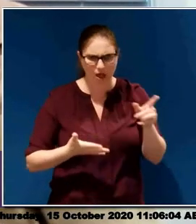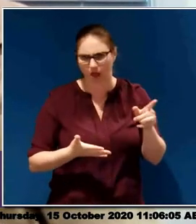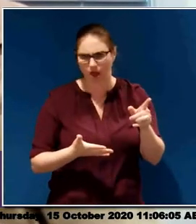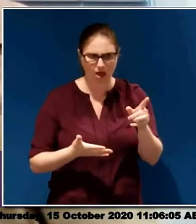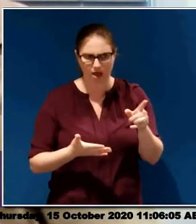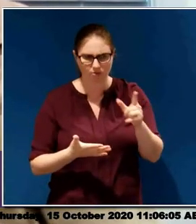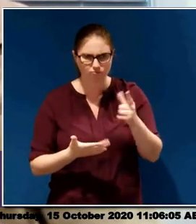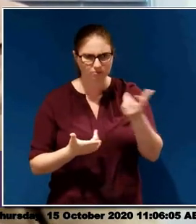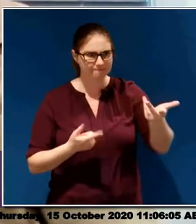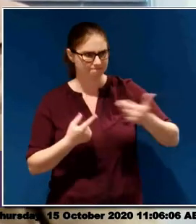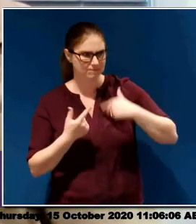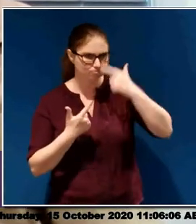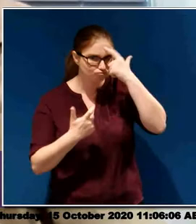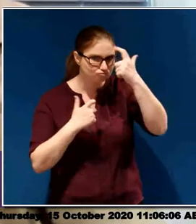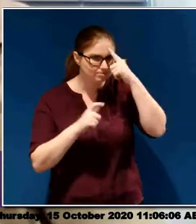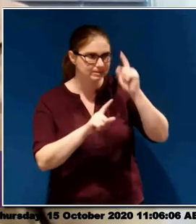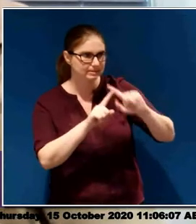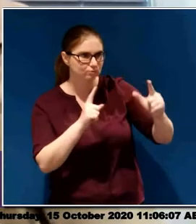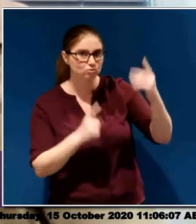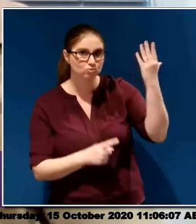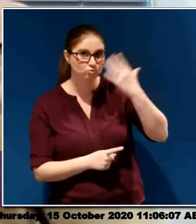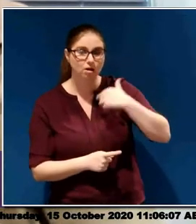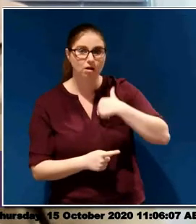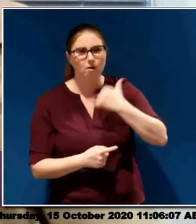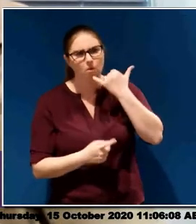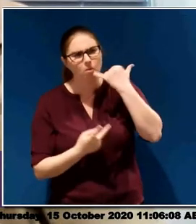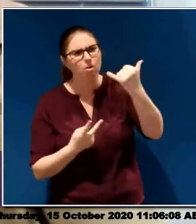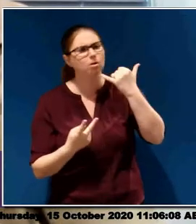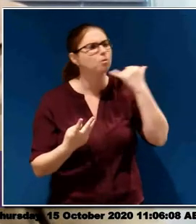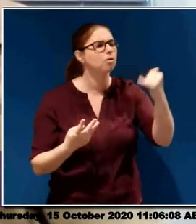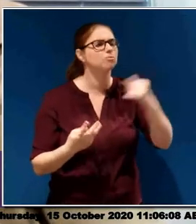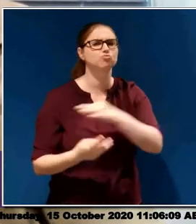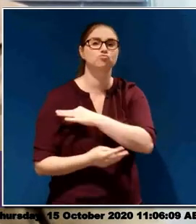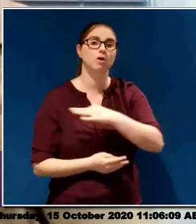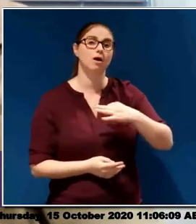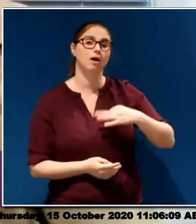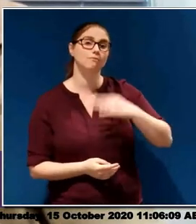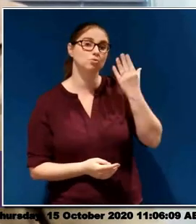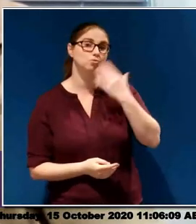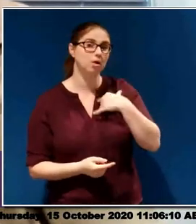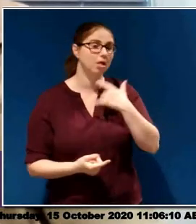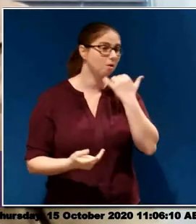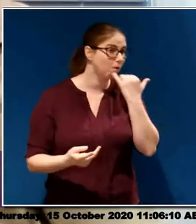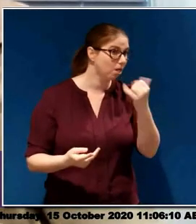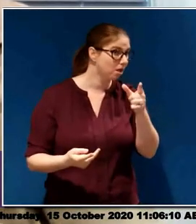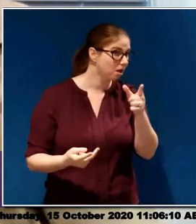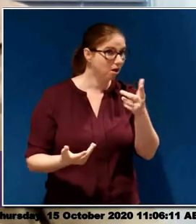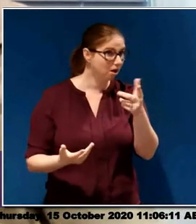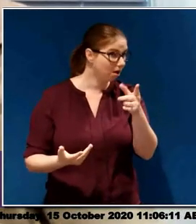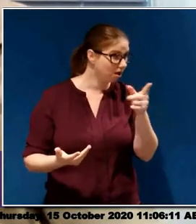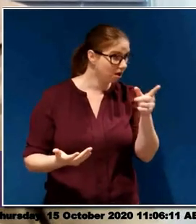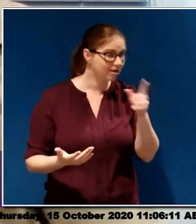I did ring a lot of the private schools thinking that there may be a better option. They all told me they don't take children like my son.